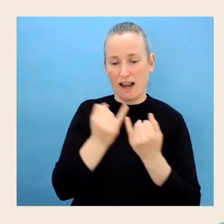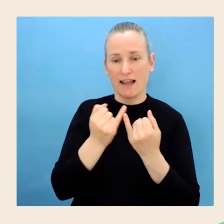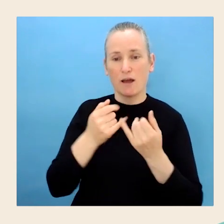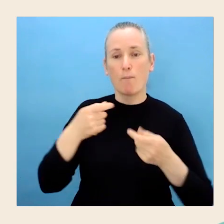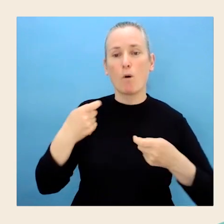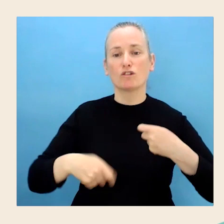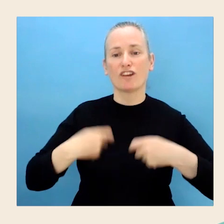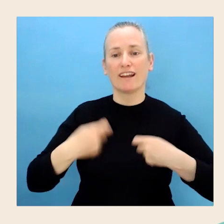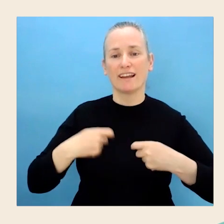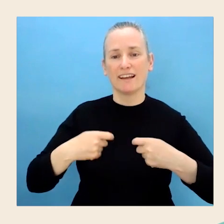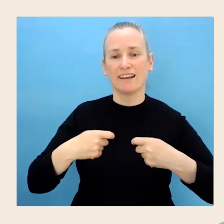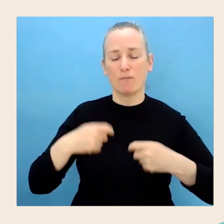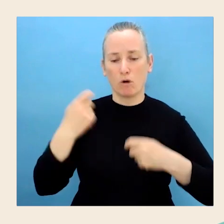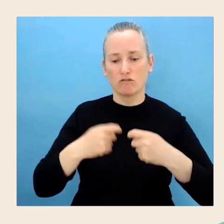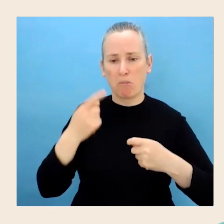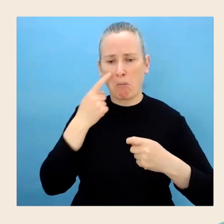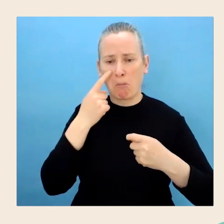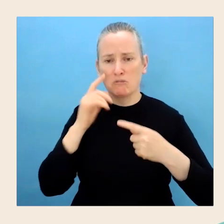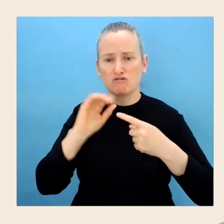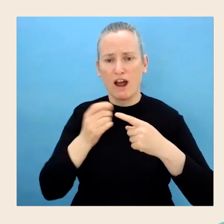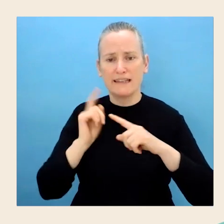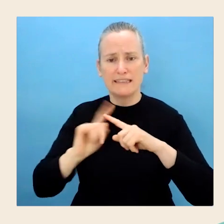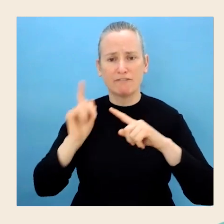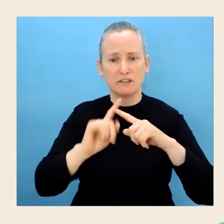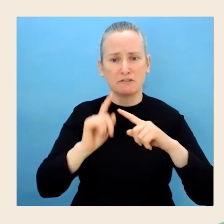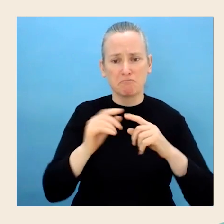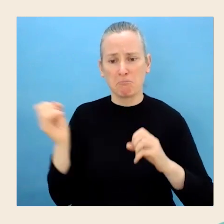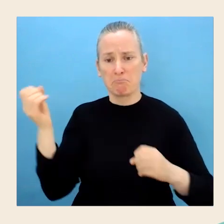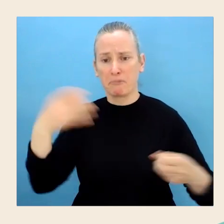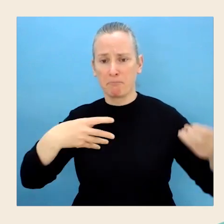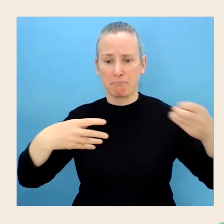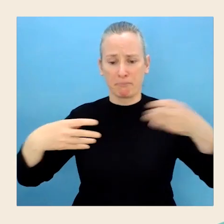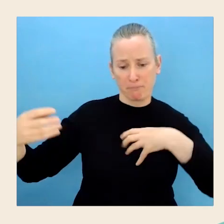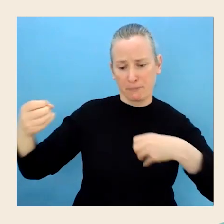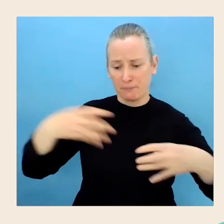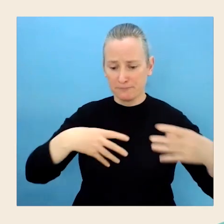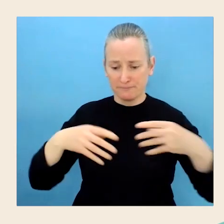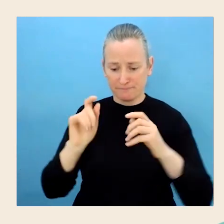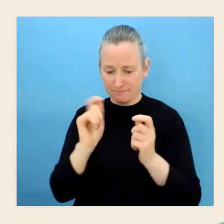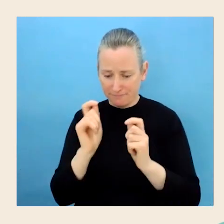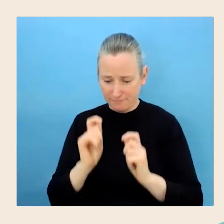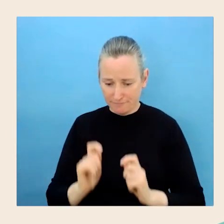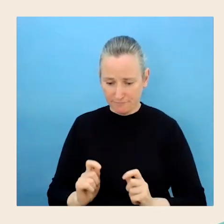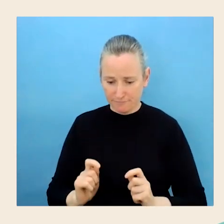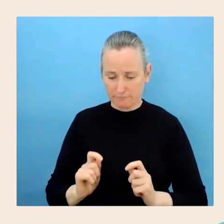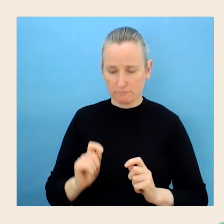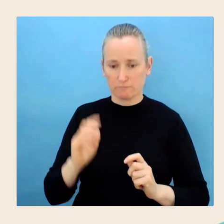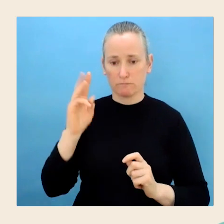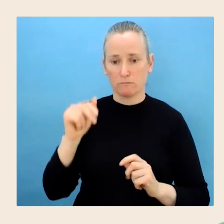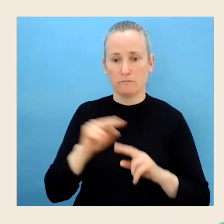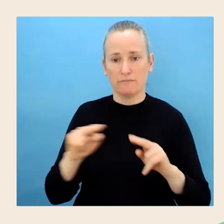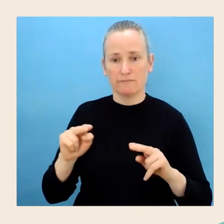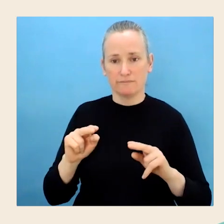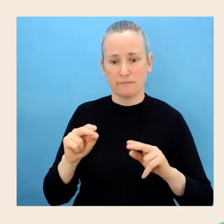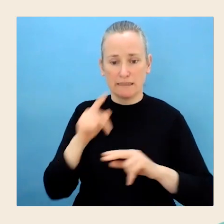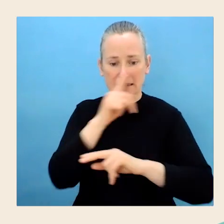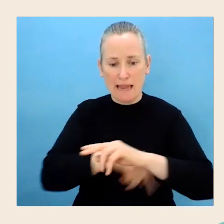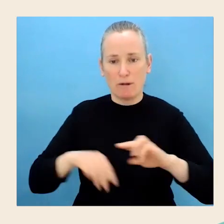Why can't the way disabled people write in their communities be seen as the same way,